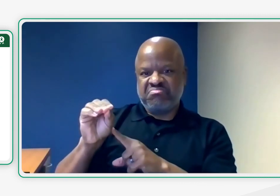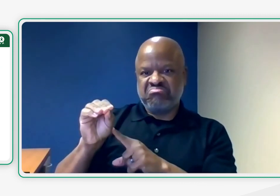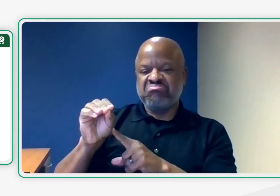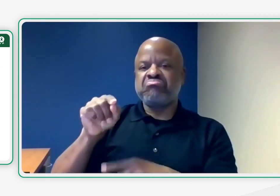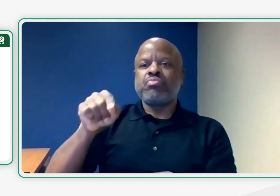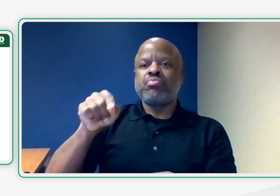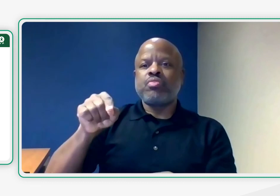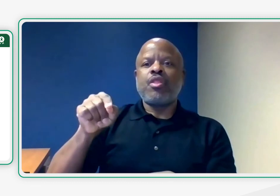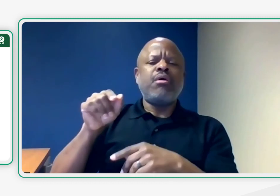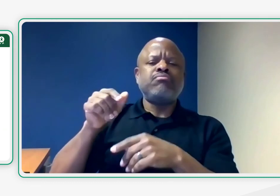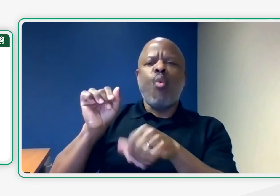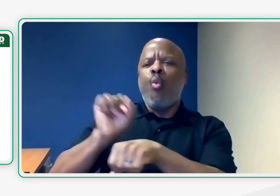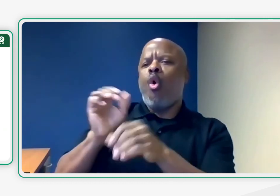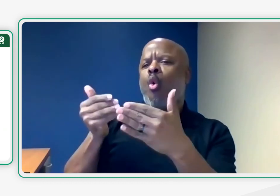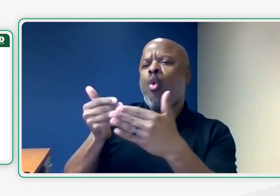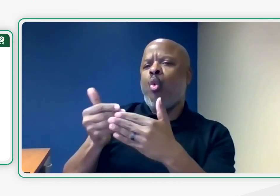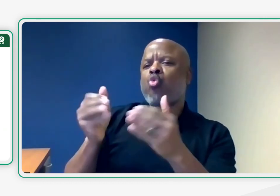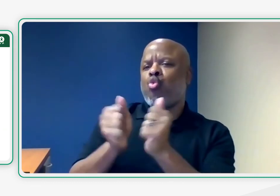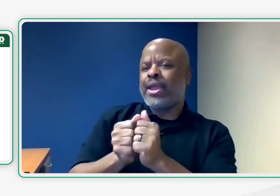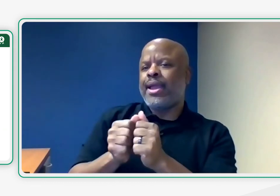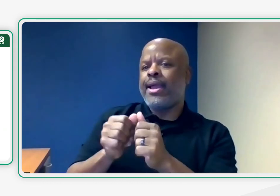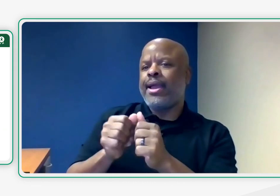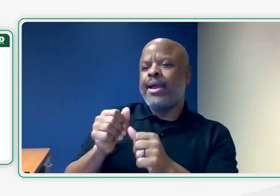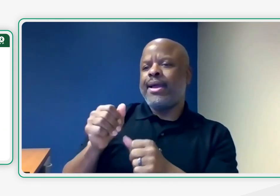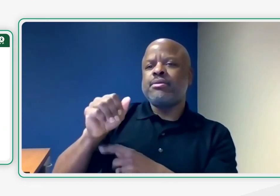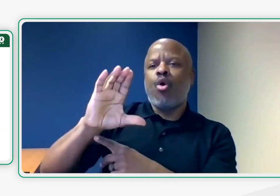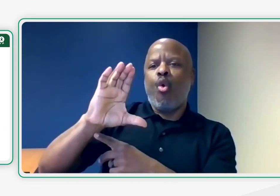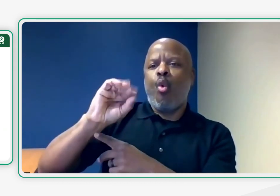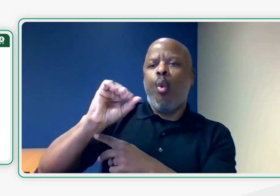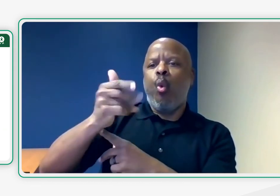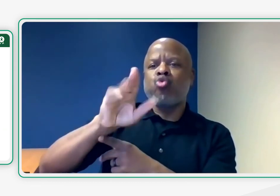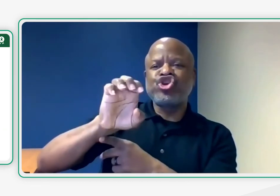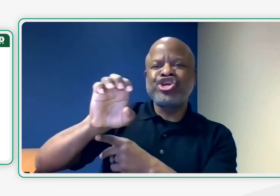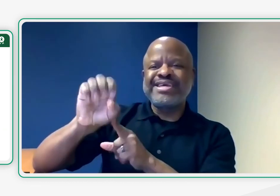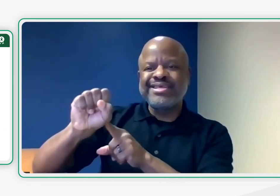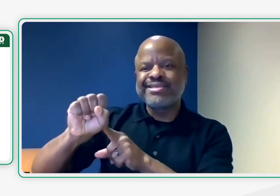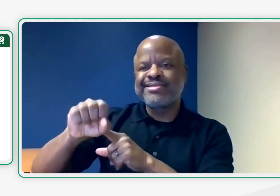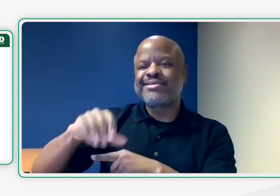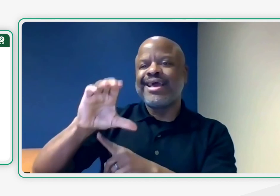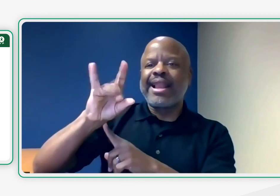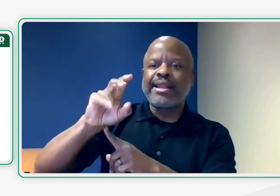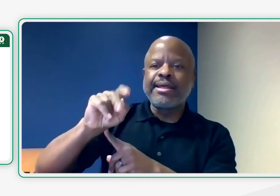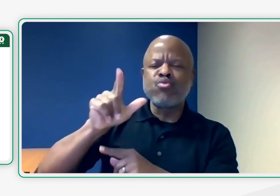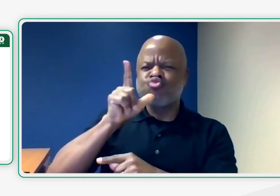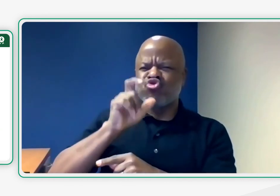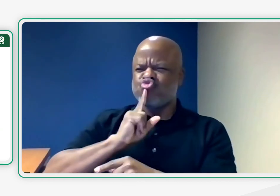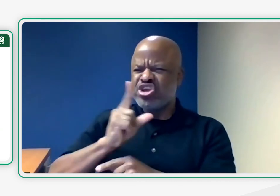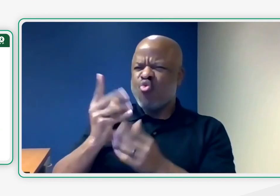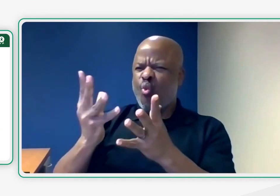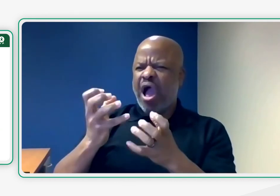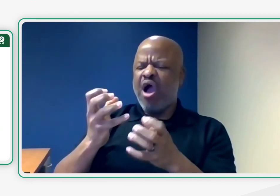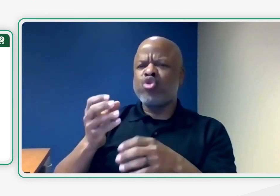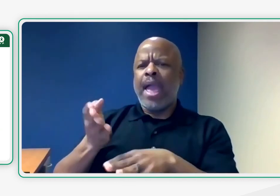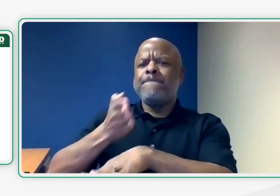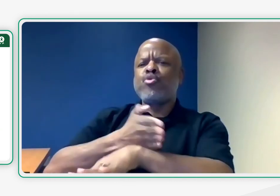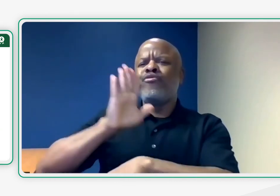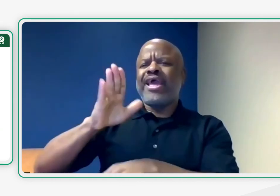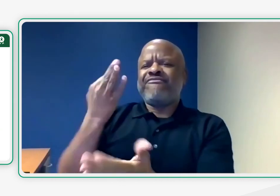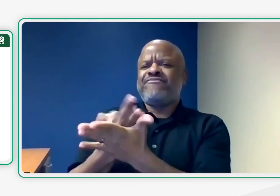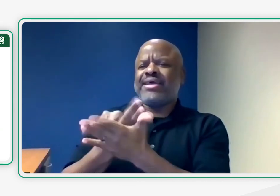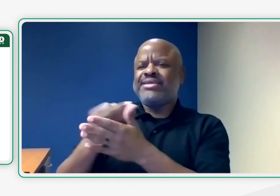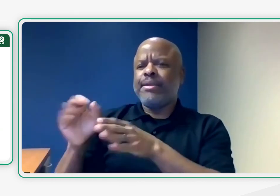And that is my DBA. It's a company that I founded, and we work closely with coachees and people